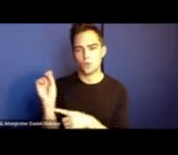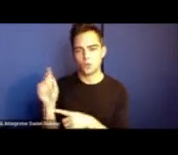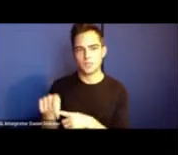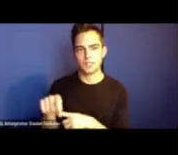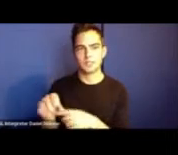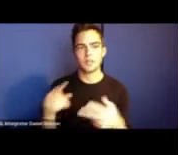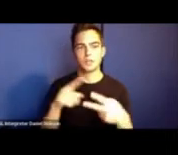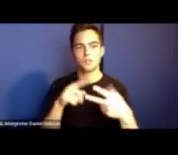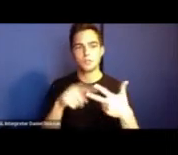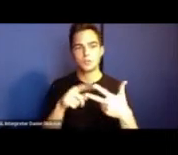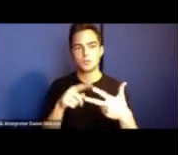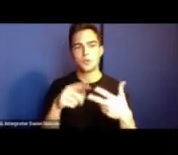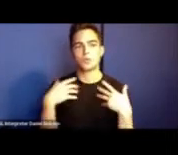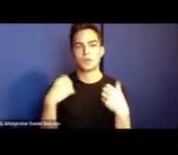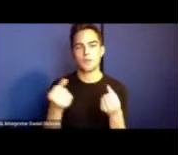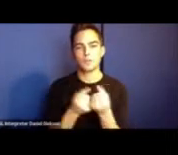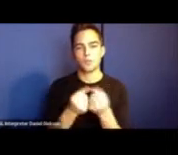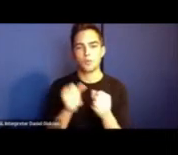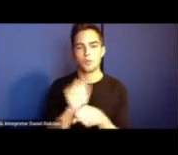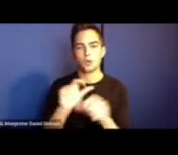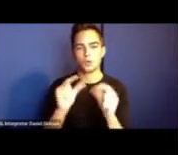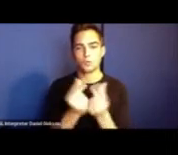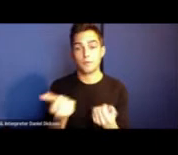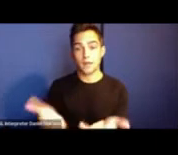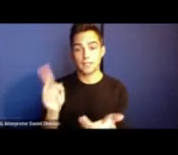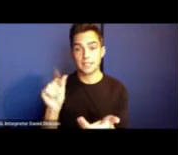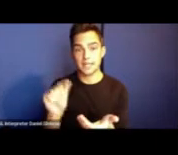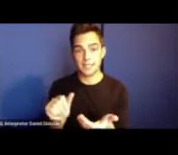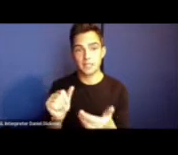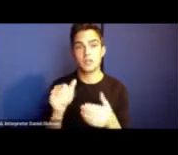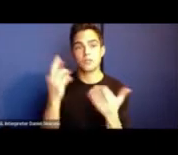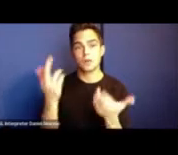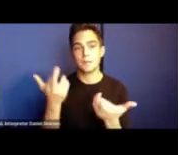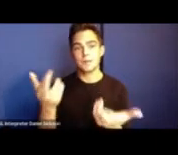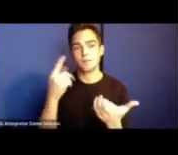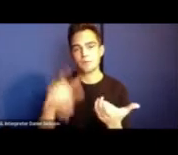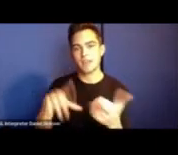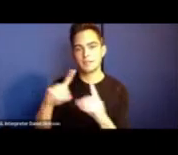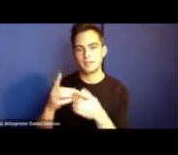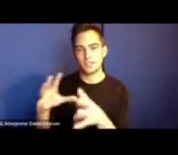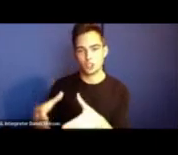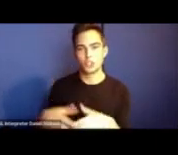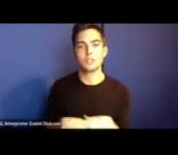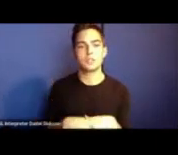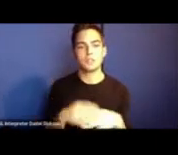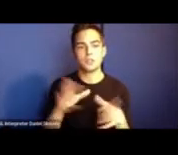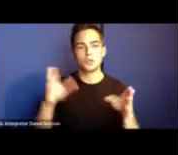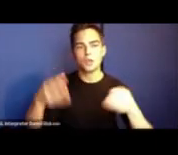the recovery support workgroup provides data informed recommendations at the division to address the lived experience